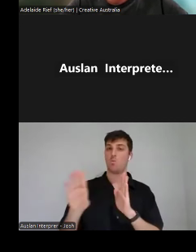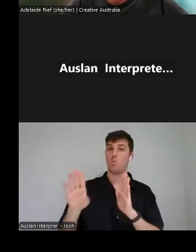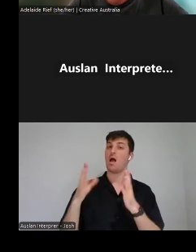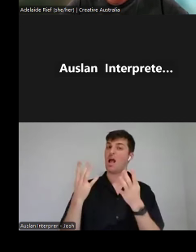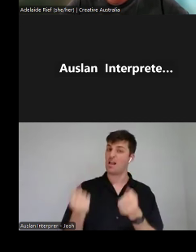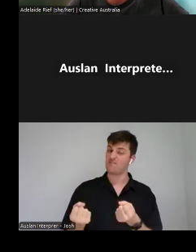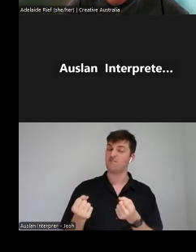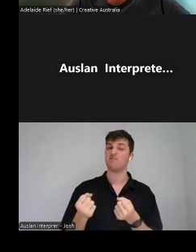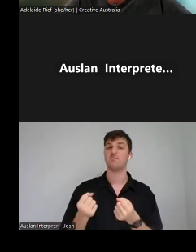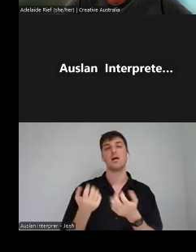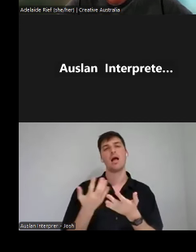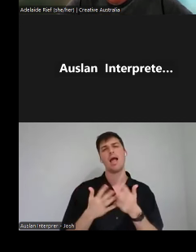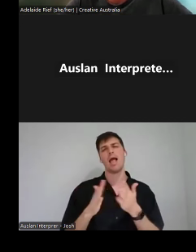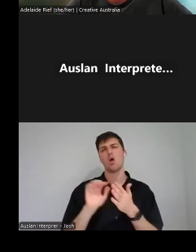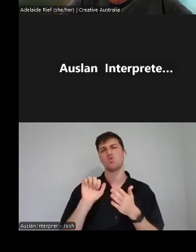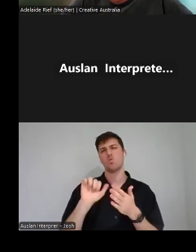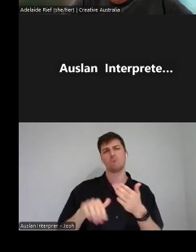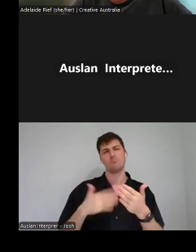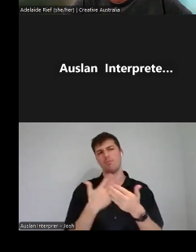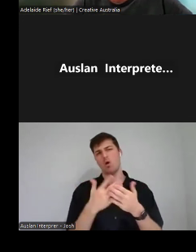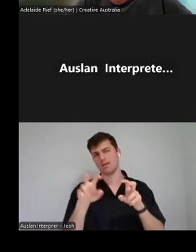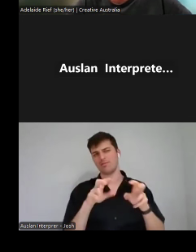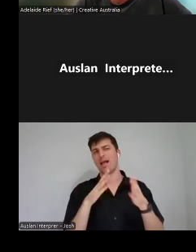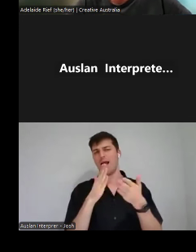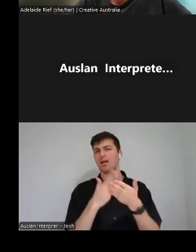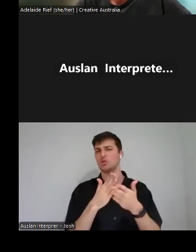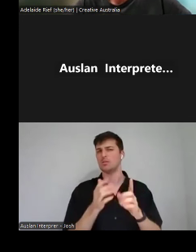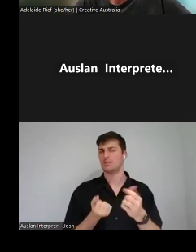proposed activities that you're going to do will actually help you to support your goals